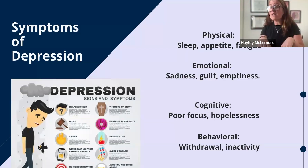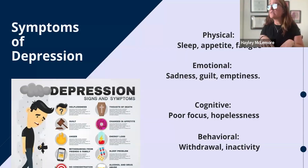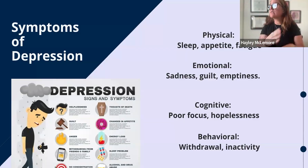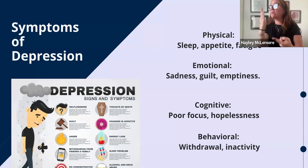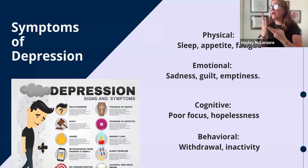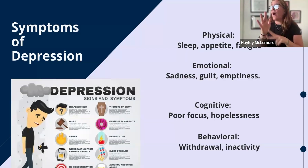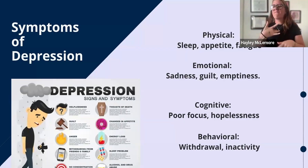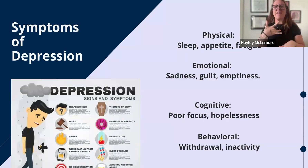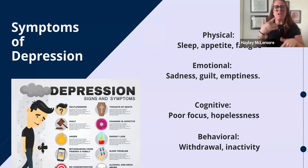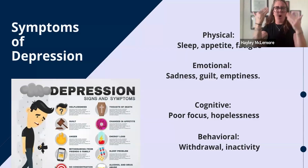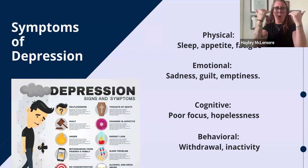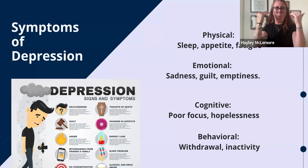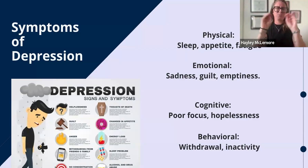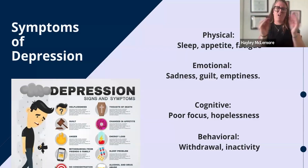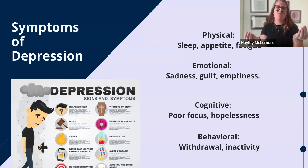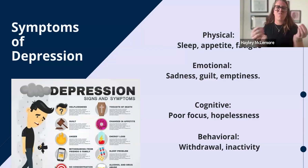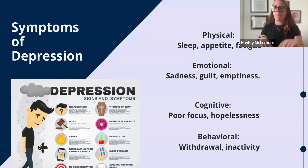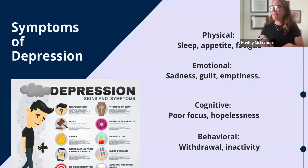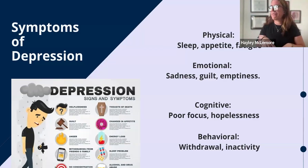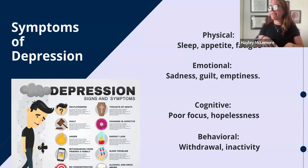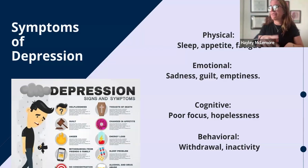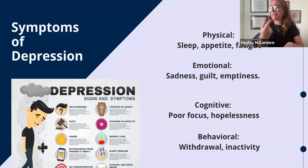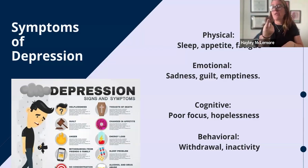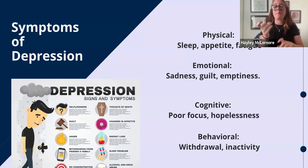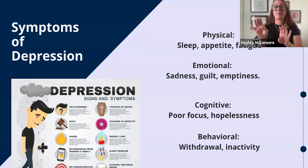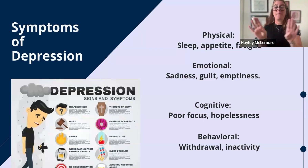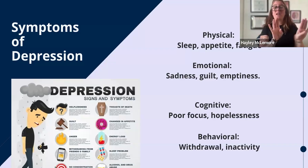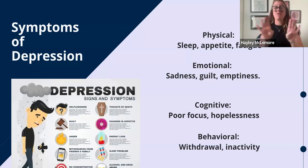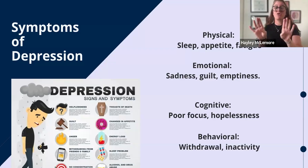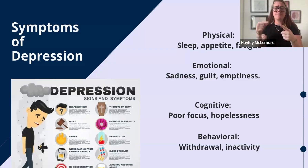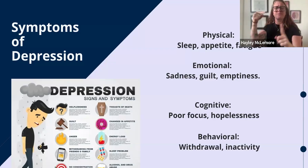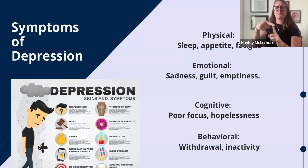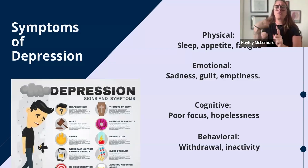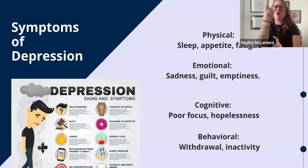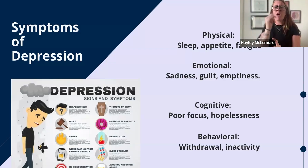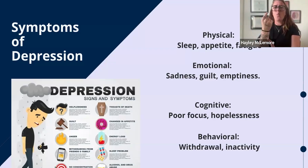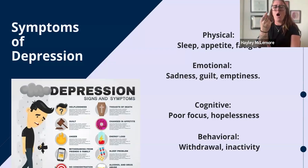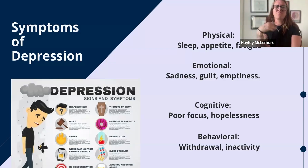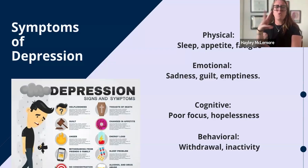It might be trouble-- The person might have trouble focusing, or they feel overwhelmed, or they feel hopeless,